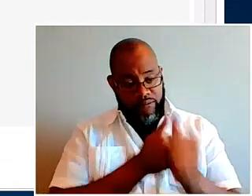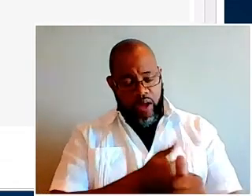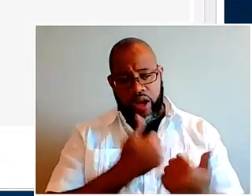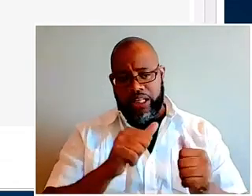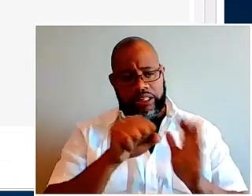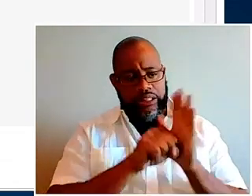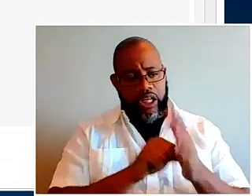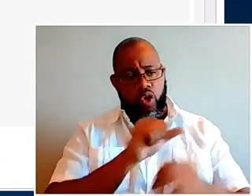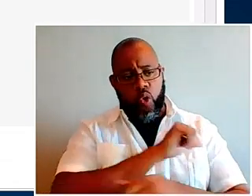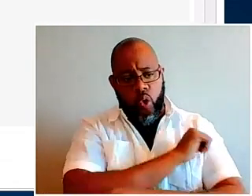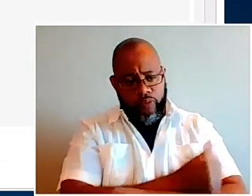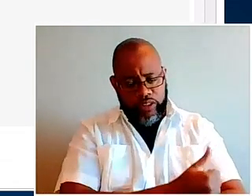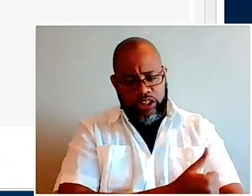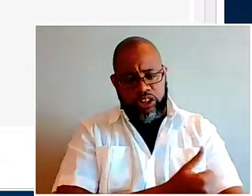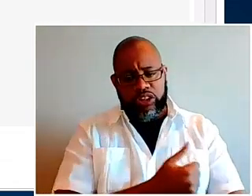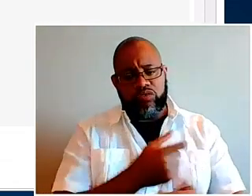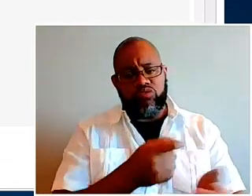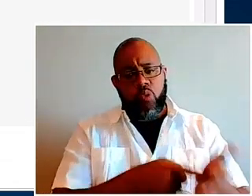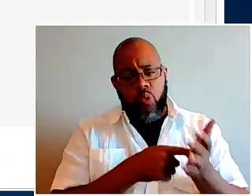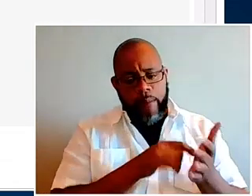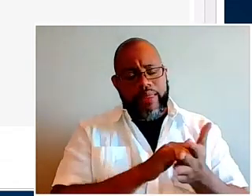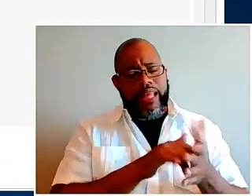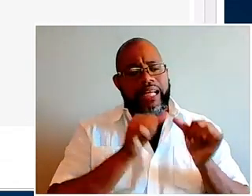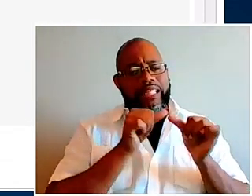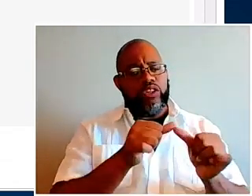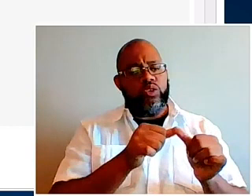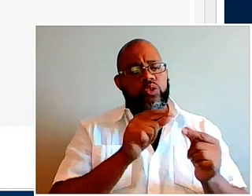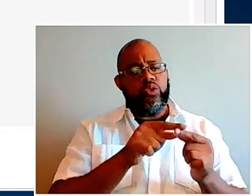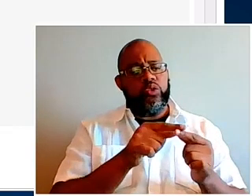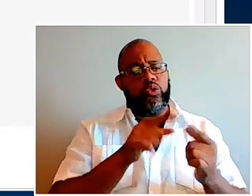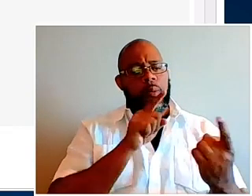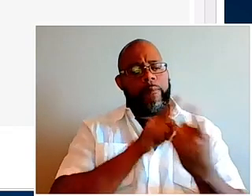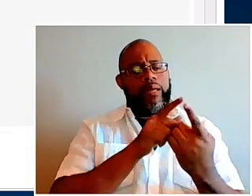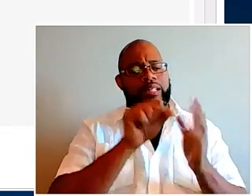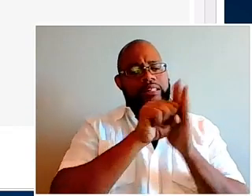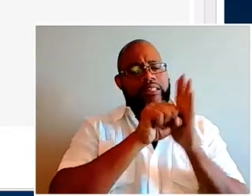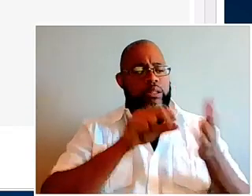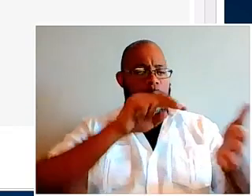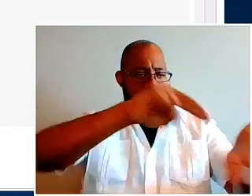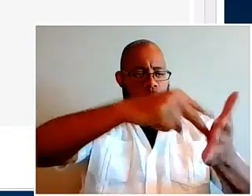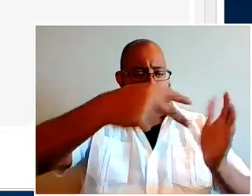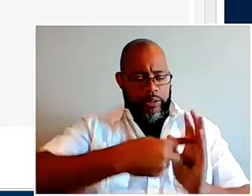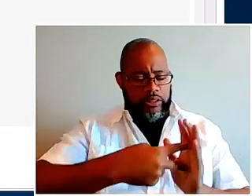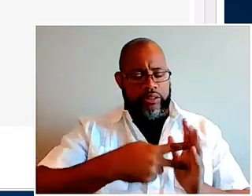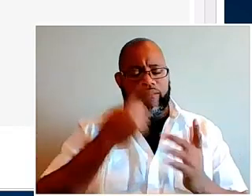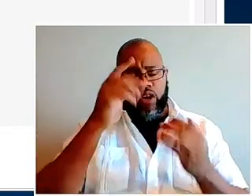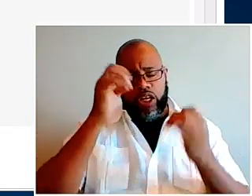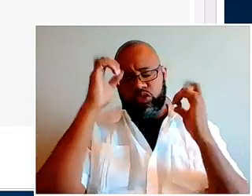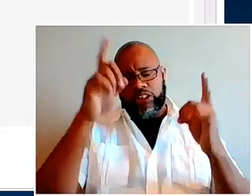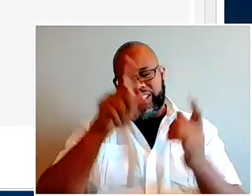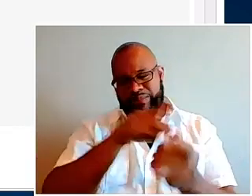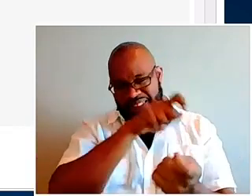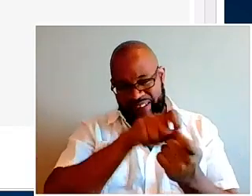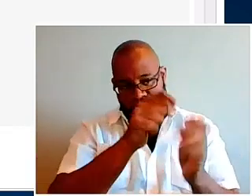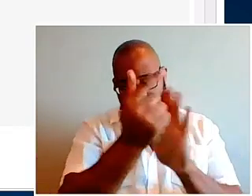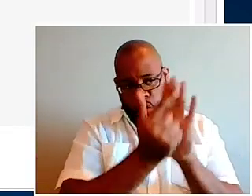licensure requirements and continues to meet a state's general purpose or education-specific laws and regulations.